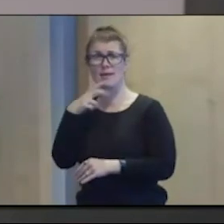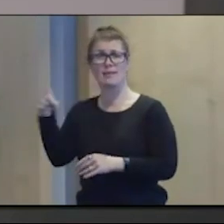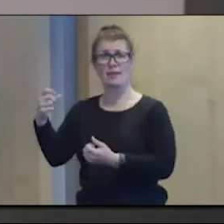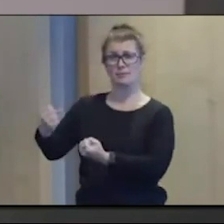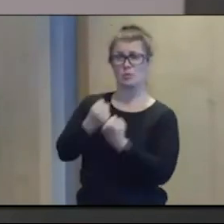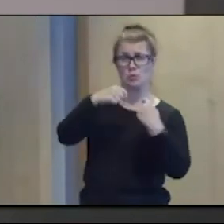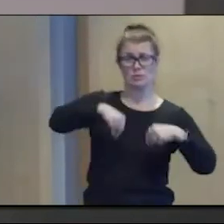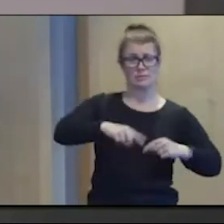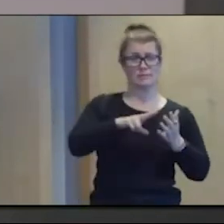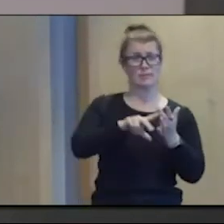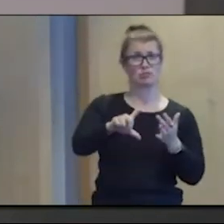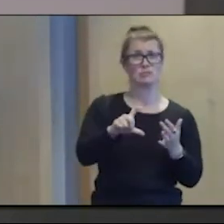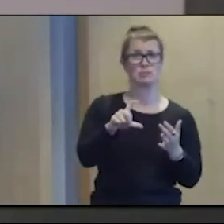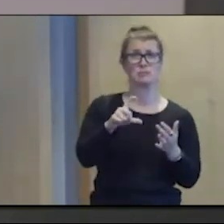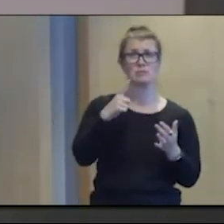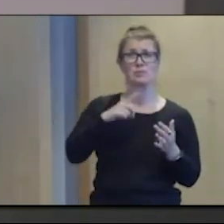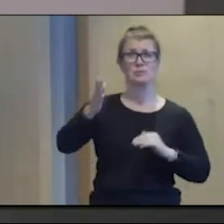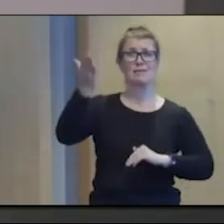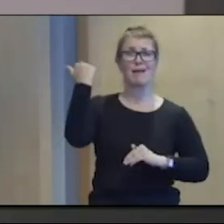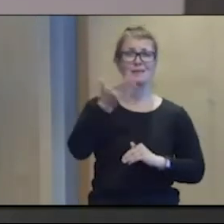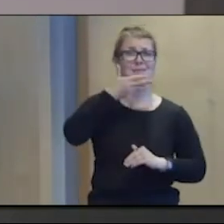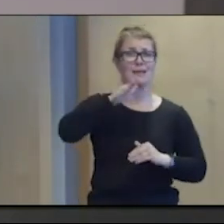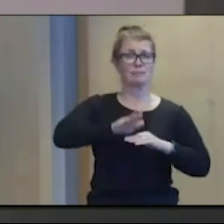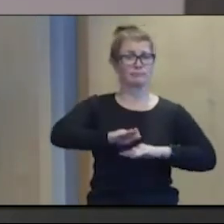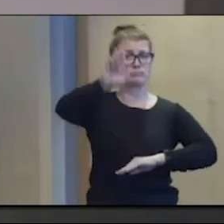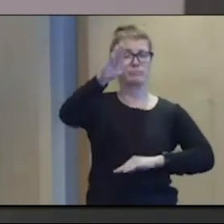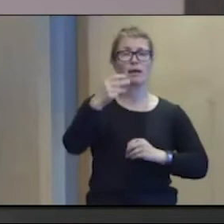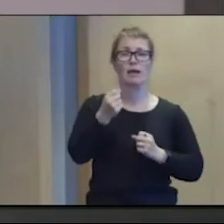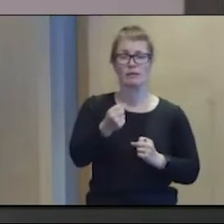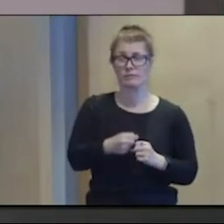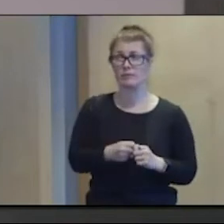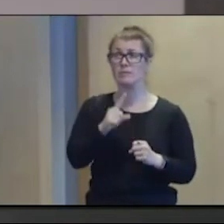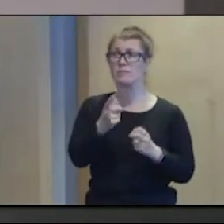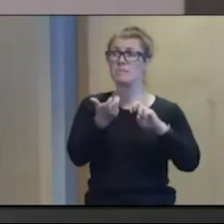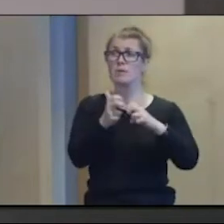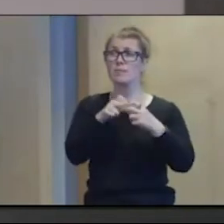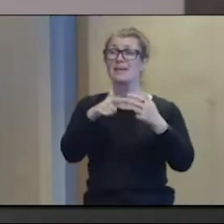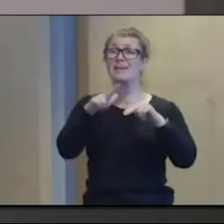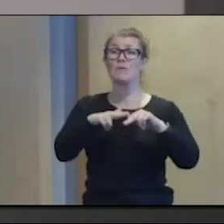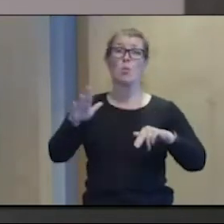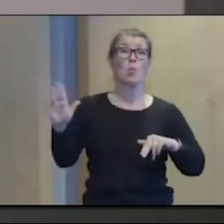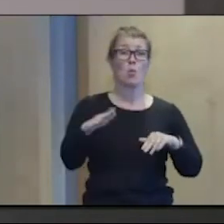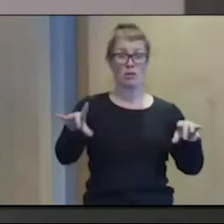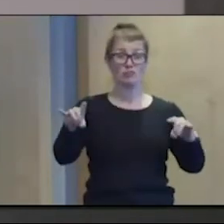day heat wave. The problem comes is if the whole of the southeast of Australia which has happened